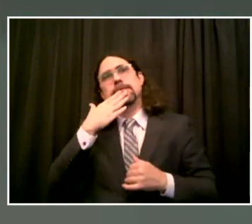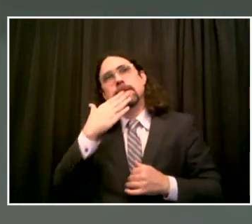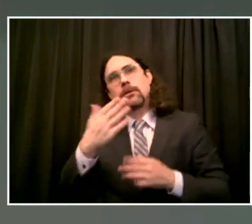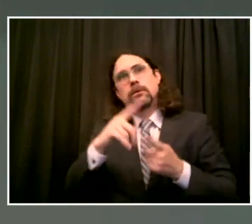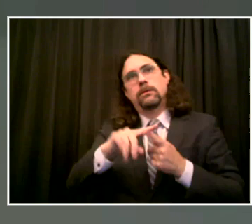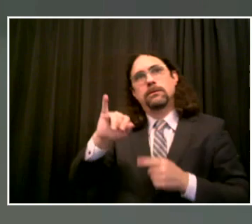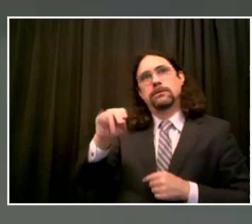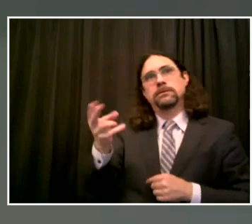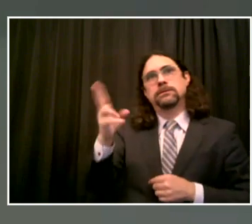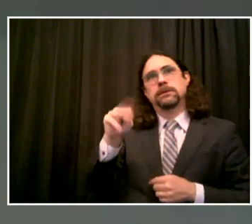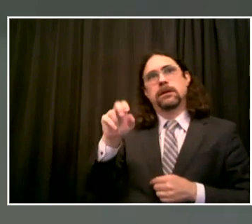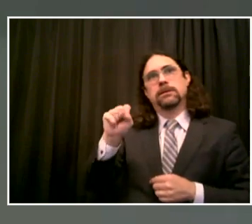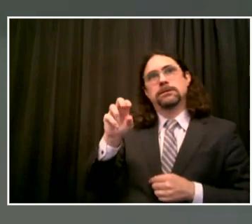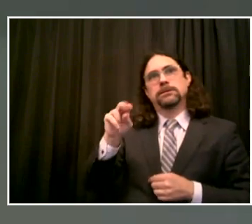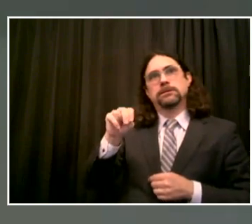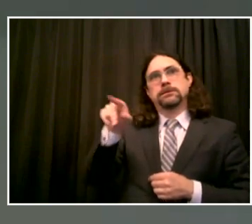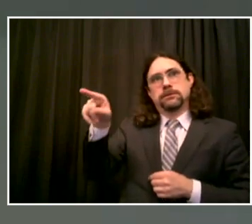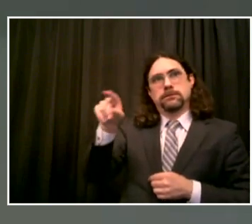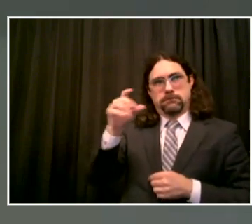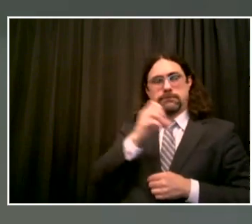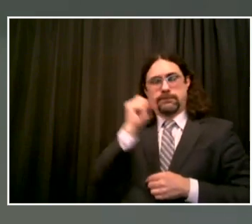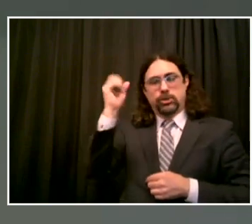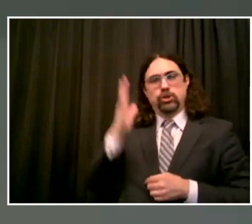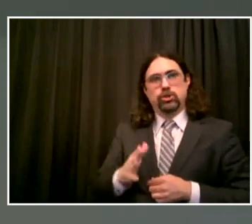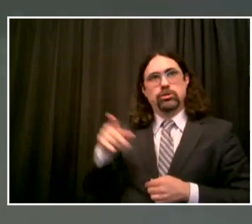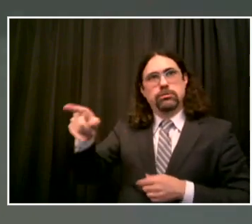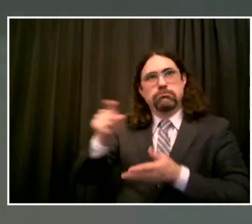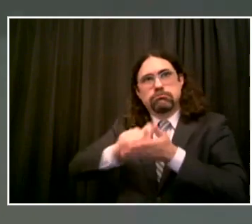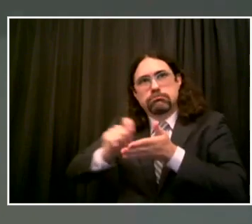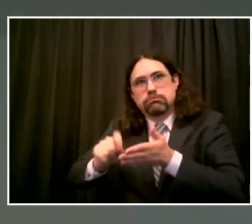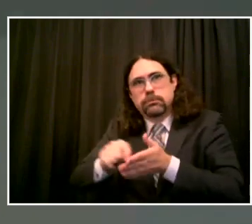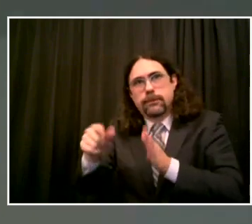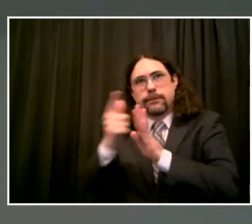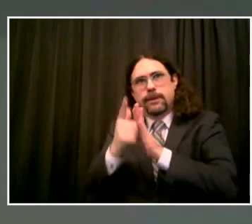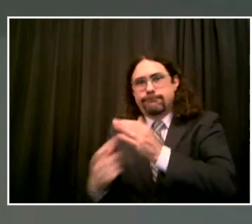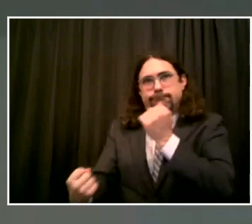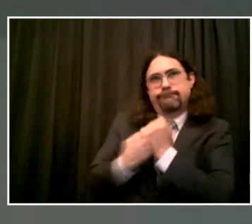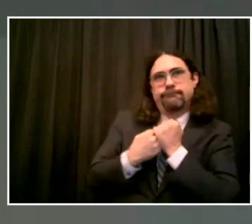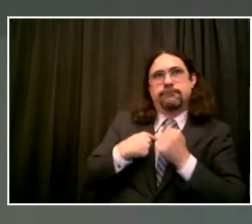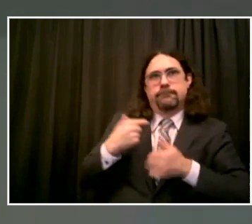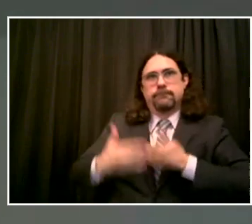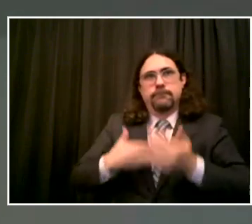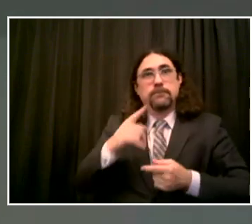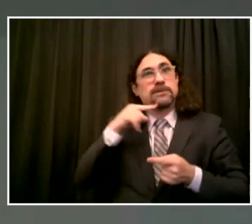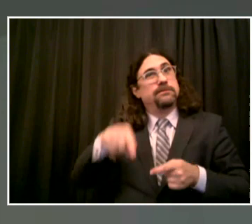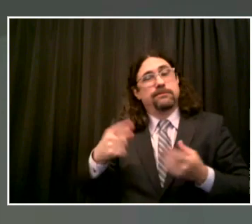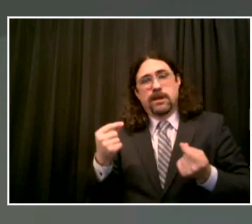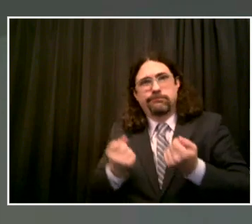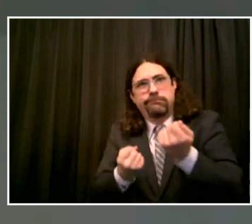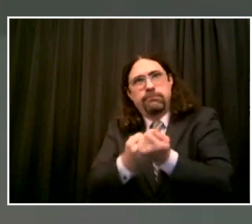I THINK THAT I'ST VERY TARGETED. IT'S HELPING SMALL BUSINESSES ANDRE STAURANTS THAT WE KNOW ARE